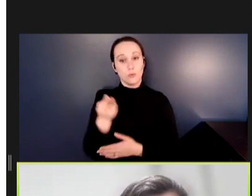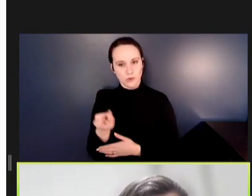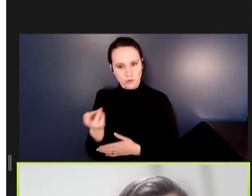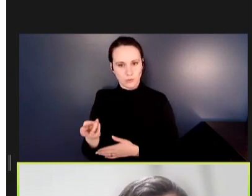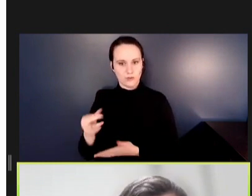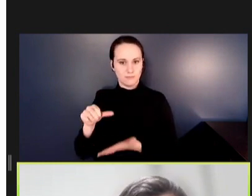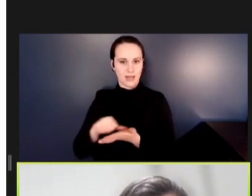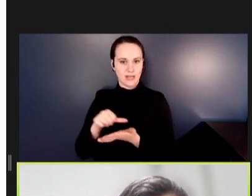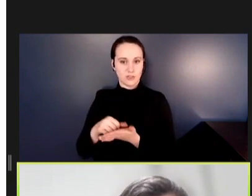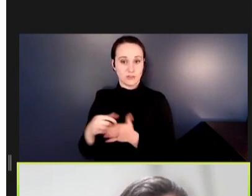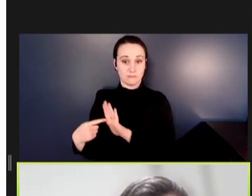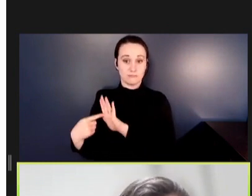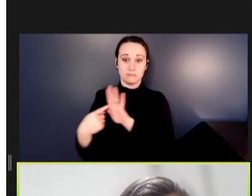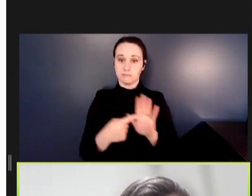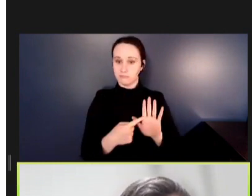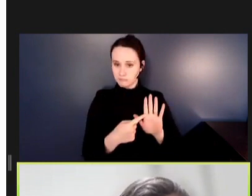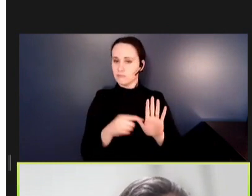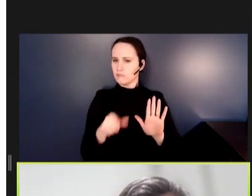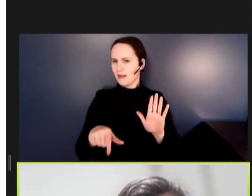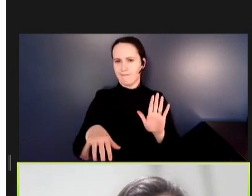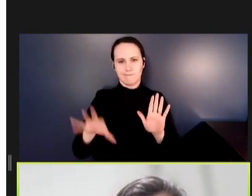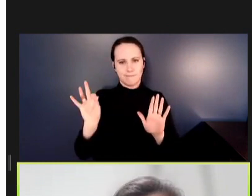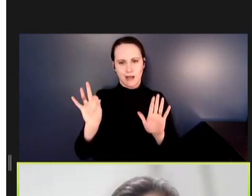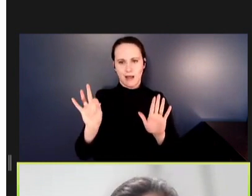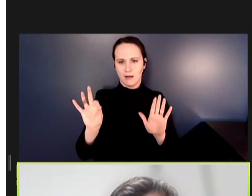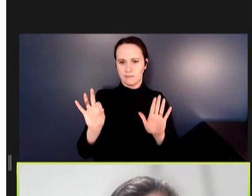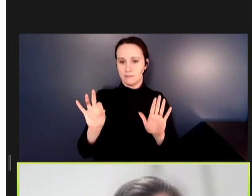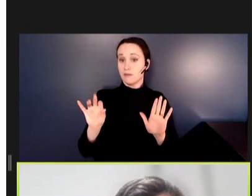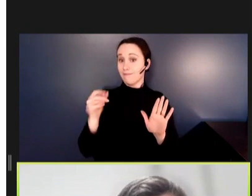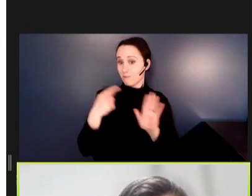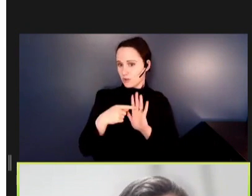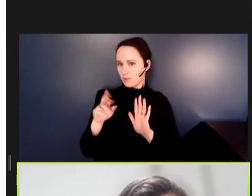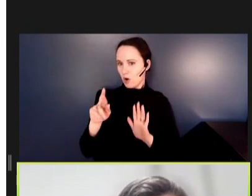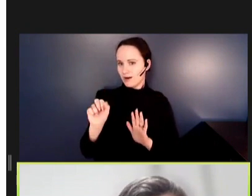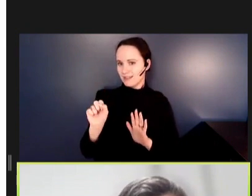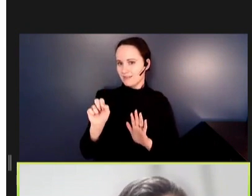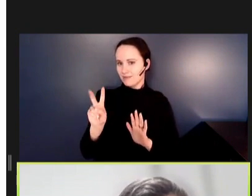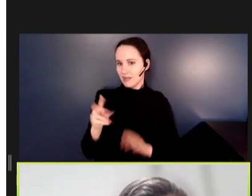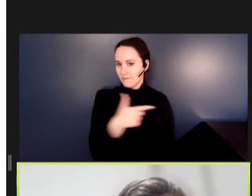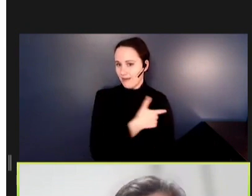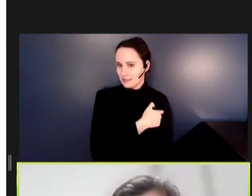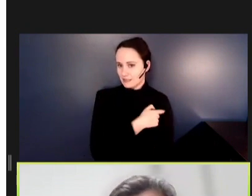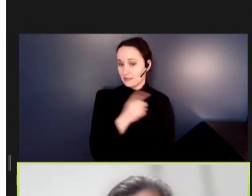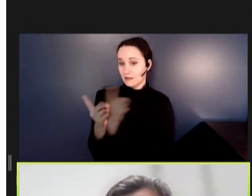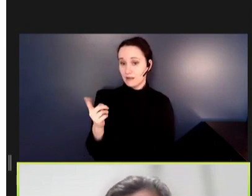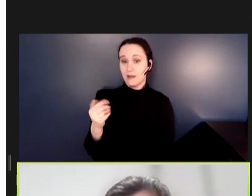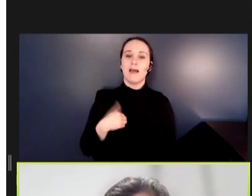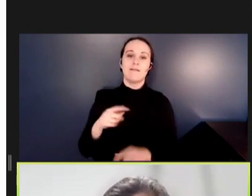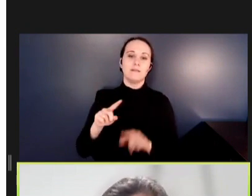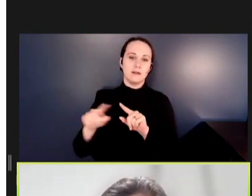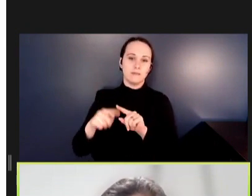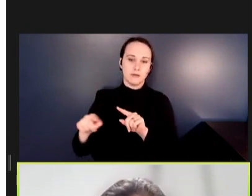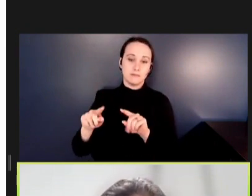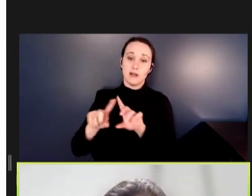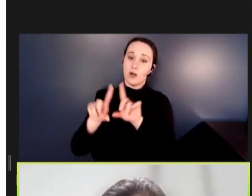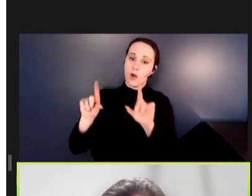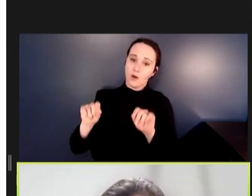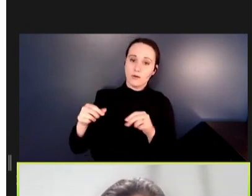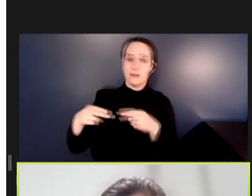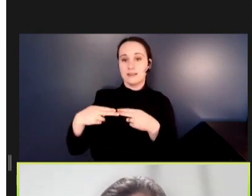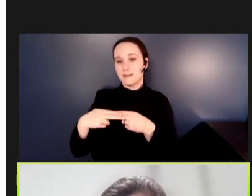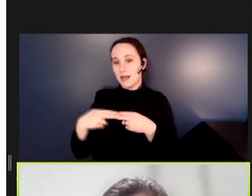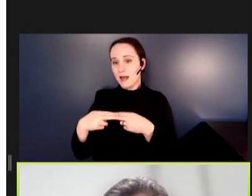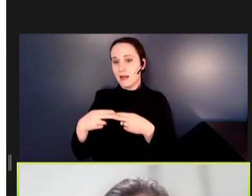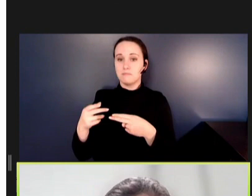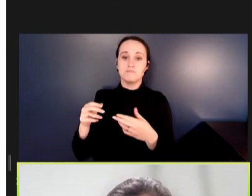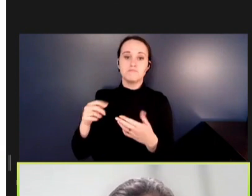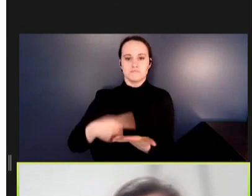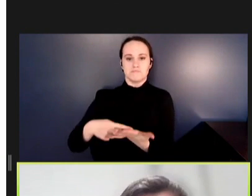where you can find, for example, with the RSV immunization slide decks or options for sheets